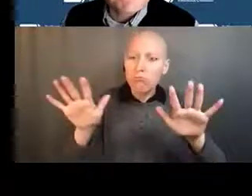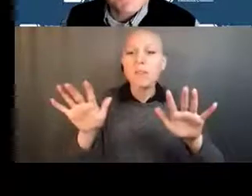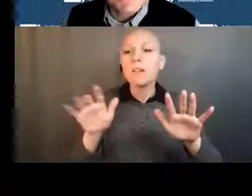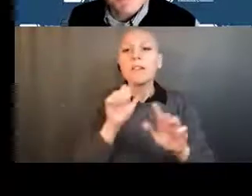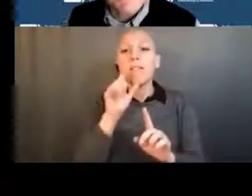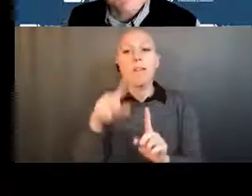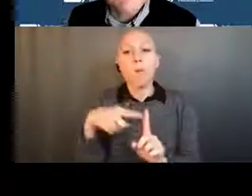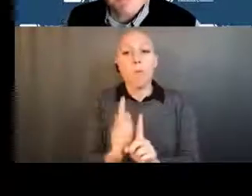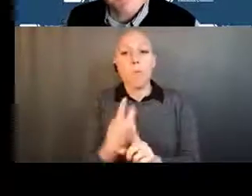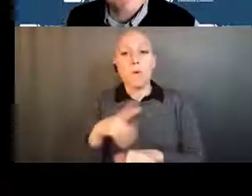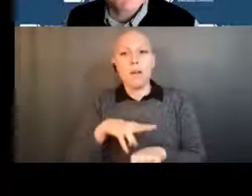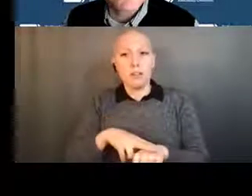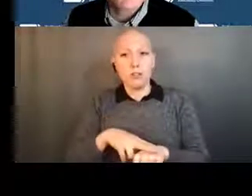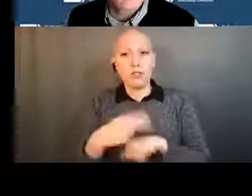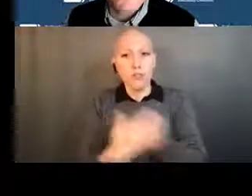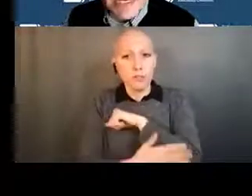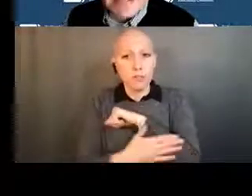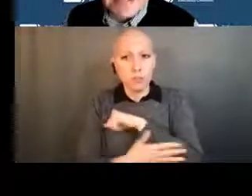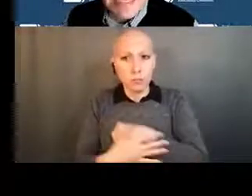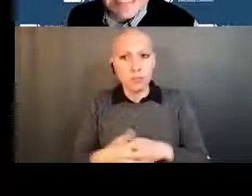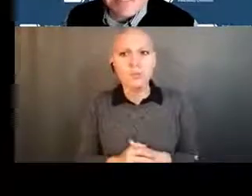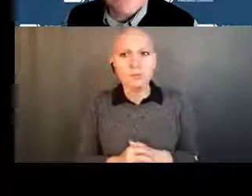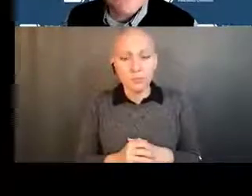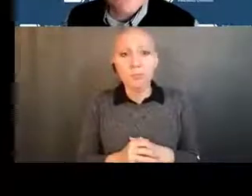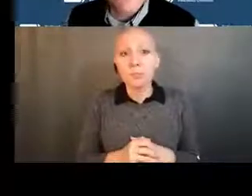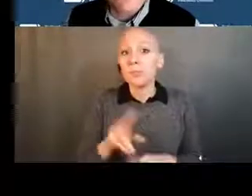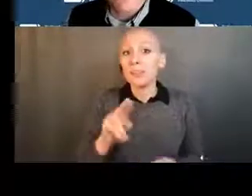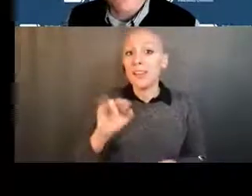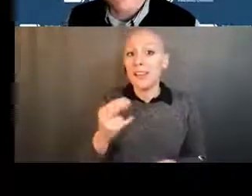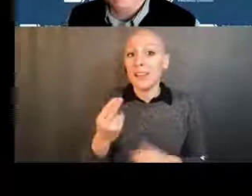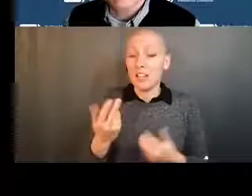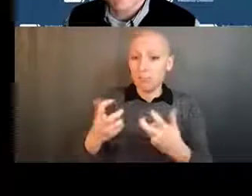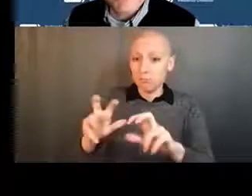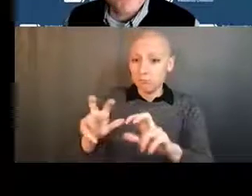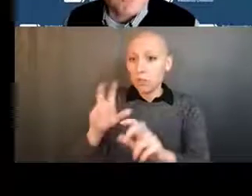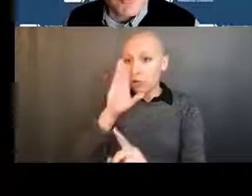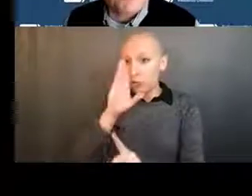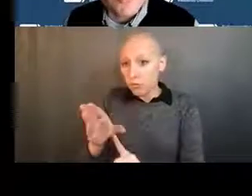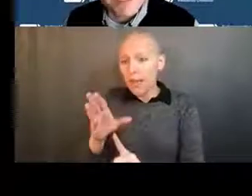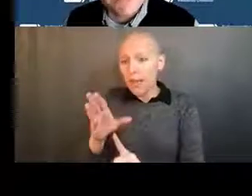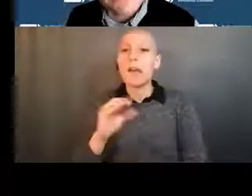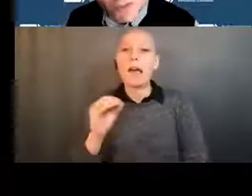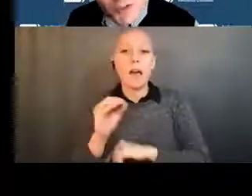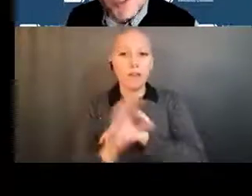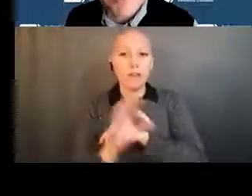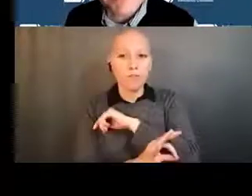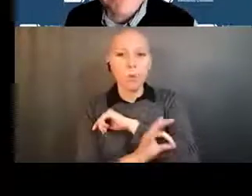So the NIH invests in both direct and foreign awards, I'm sorry both direct foreign awards